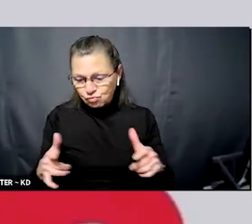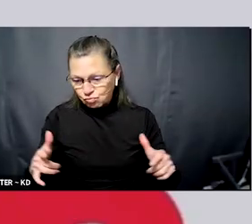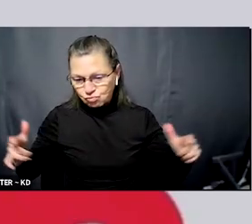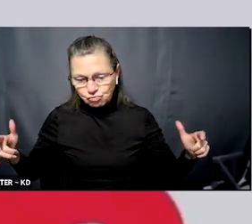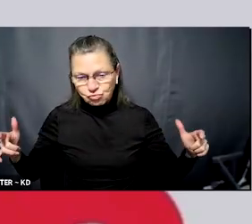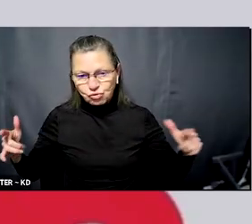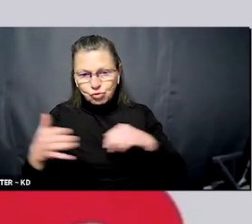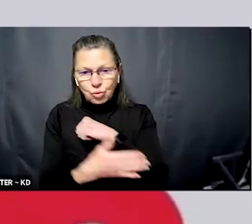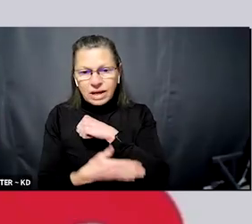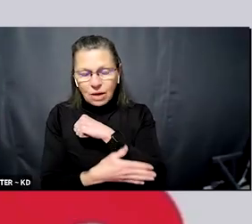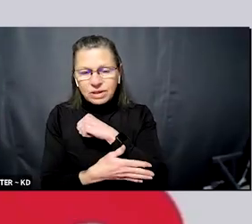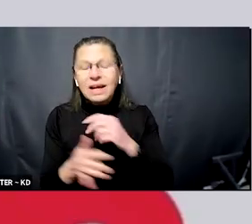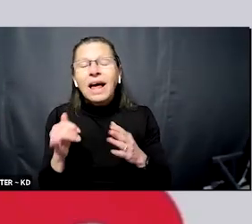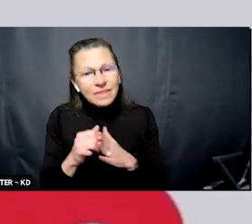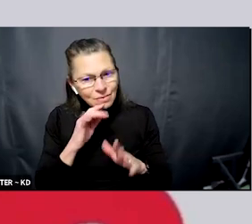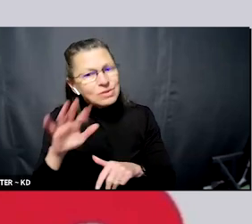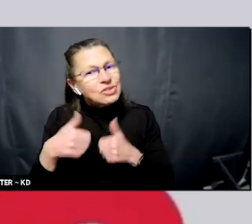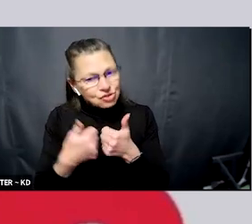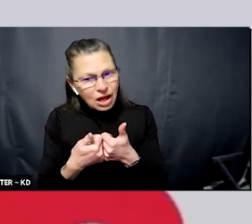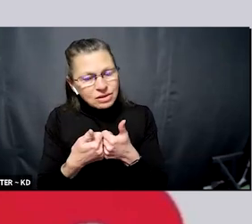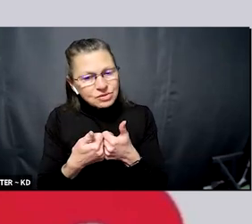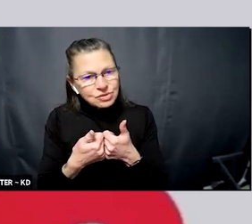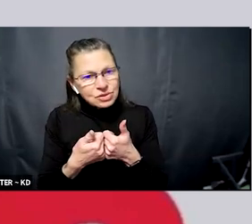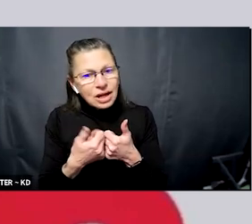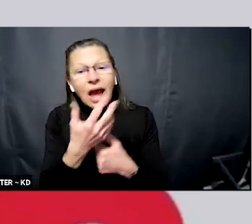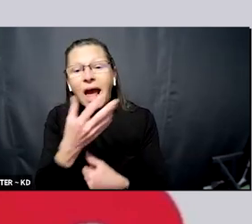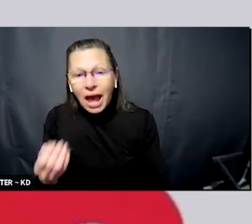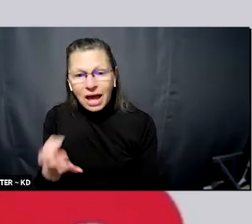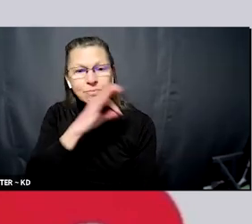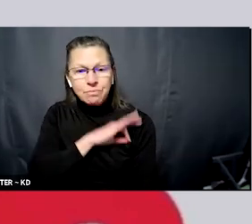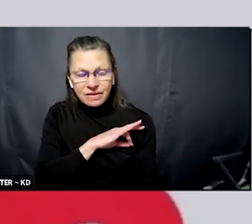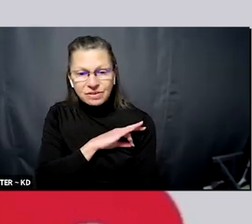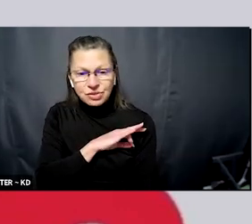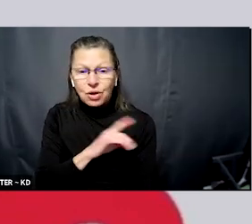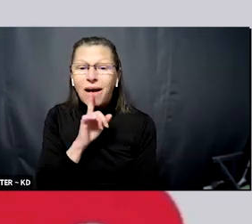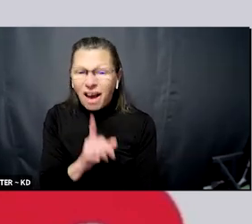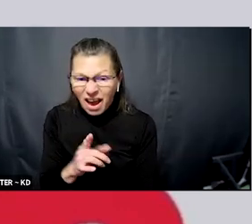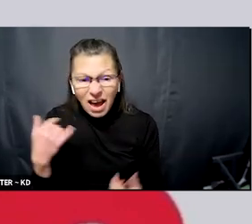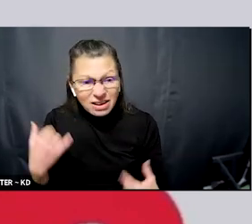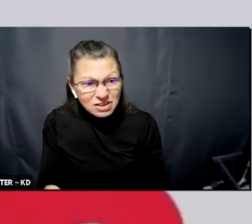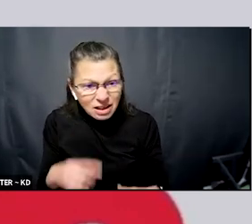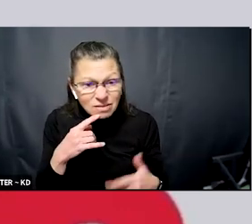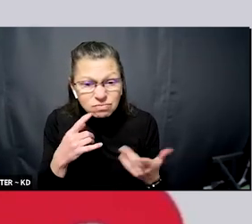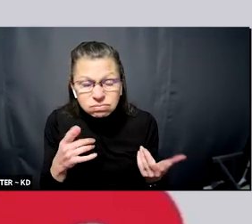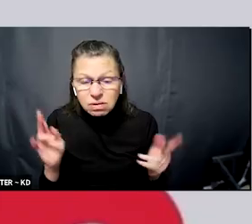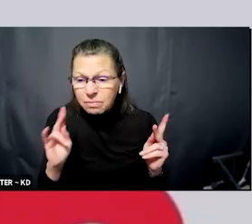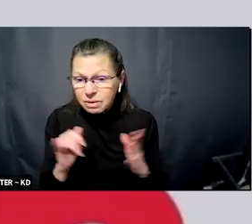but also it was beneficial and quite eye-opening, in that people started responding from a long